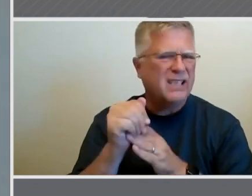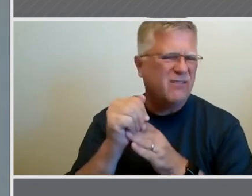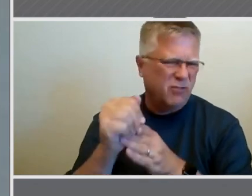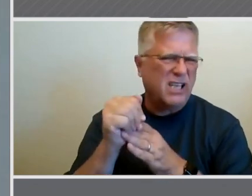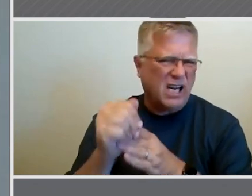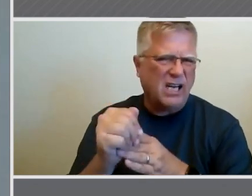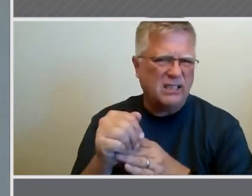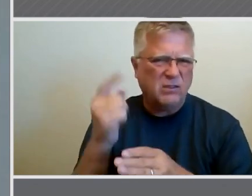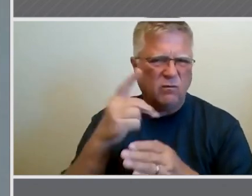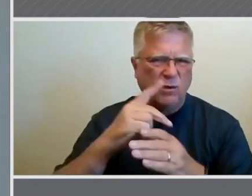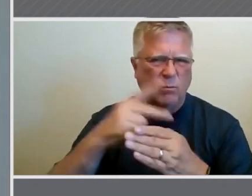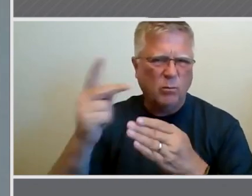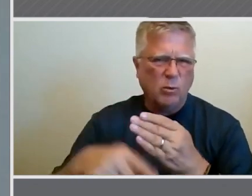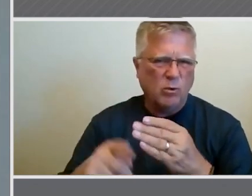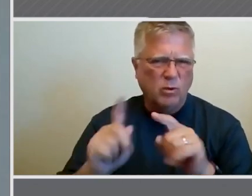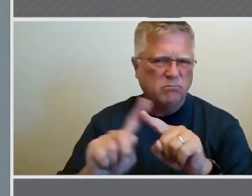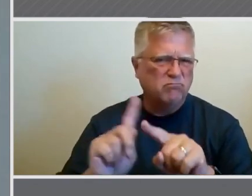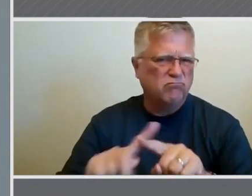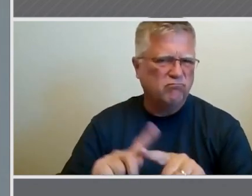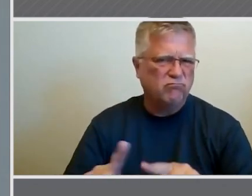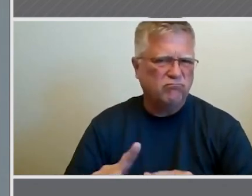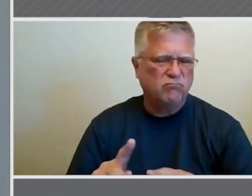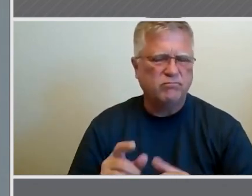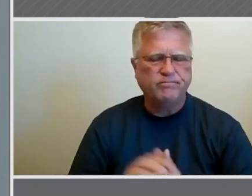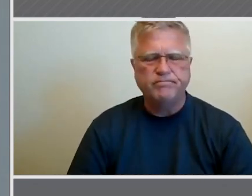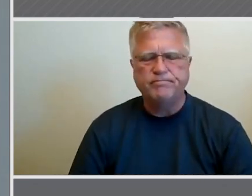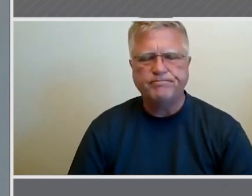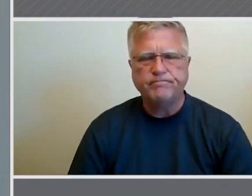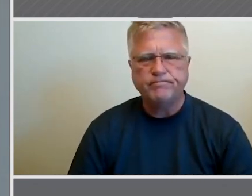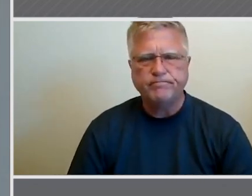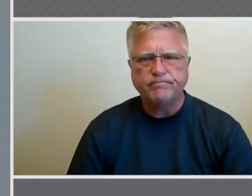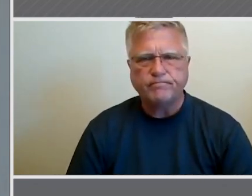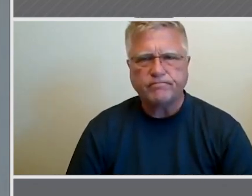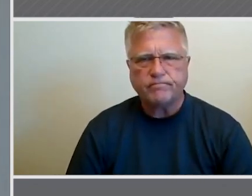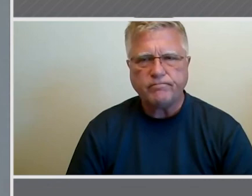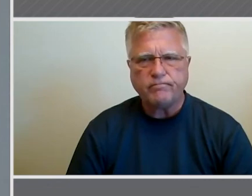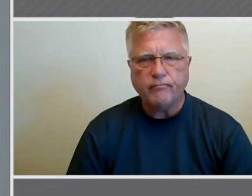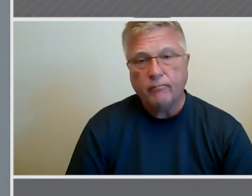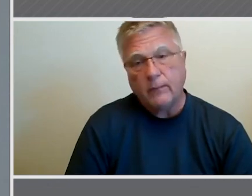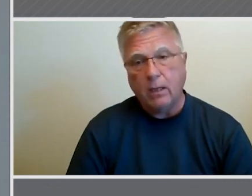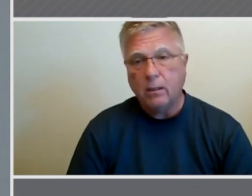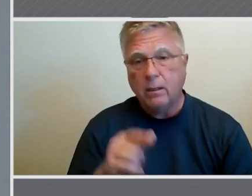So, so well. You know the numbers sometimes look fairly arbitrary.